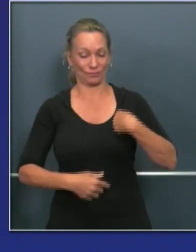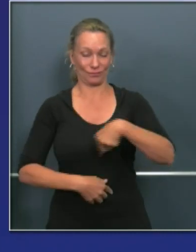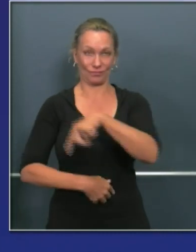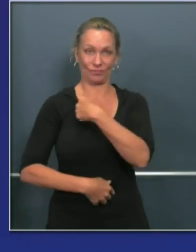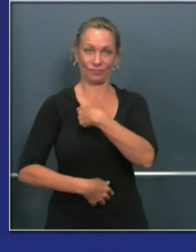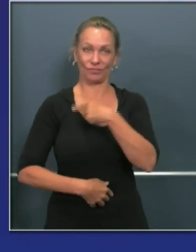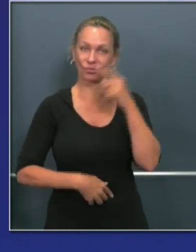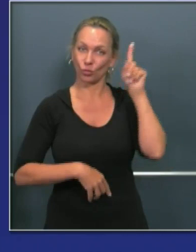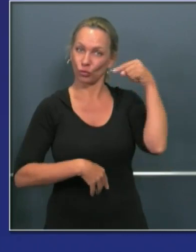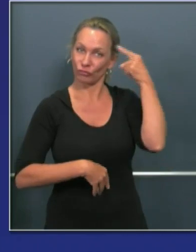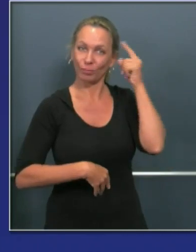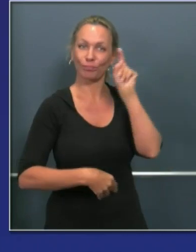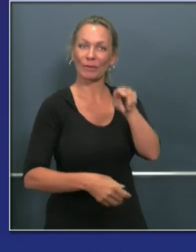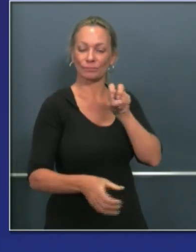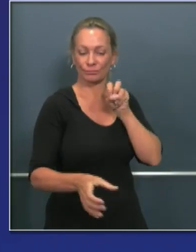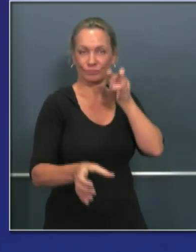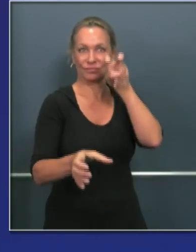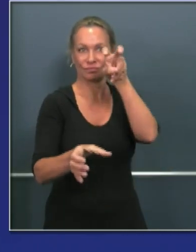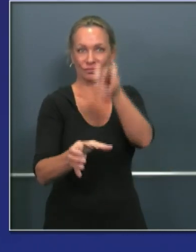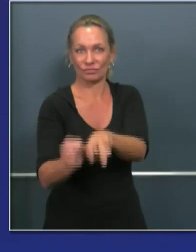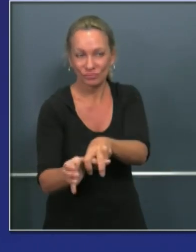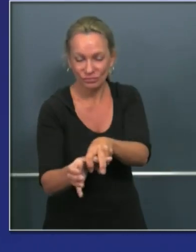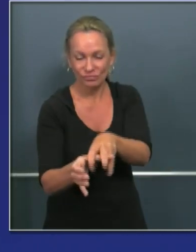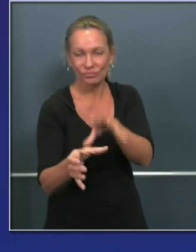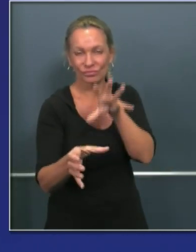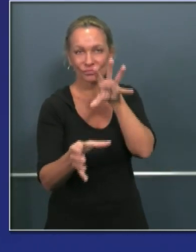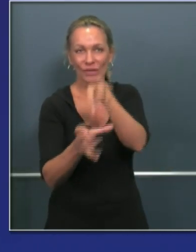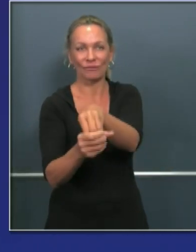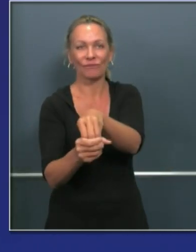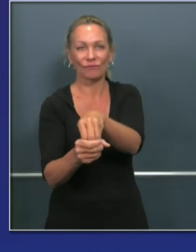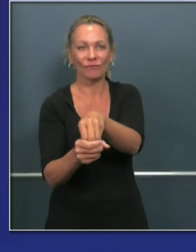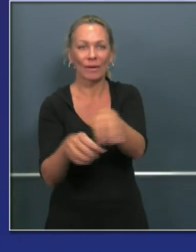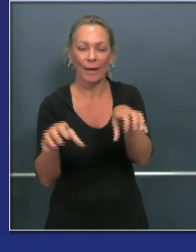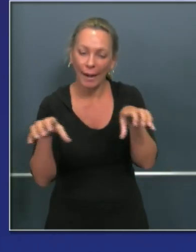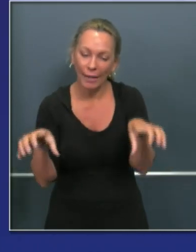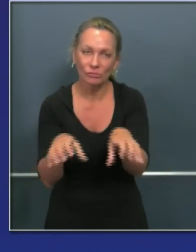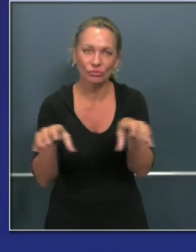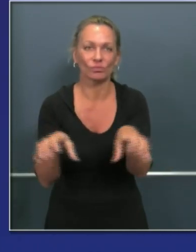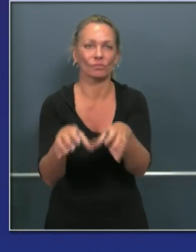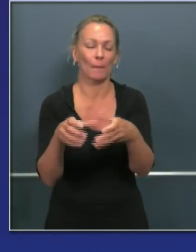PROVIDING THAT COUNTY. AND OBVIOUSLY NOW THE ACTIONS WE'VE TAKEN AS IT RELATES TO